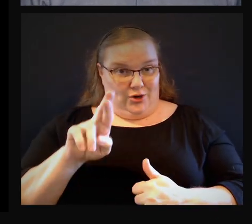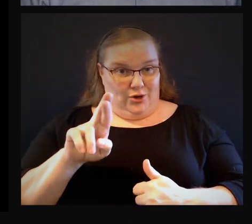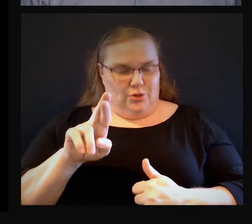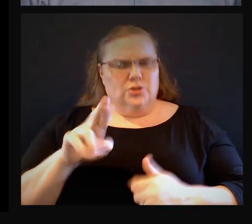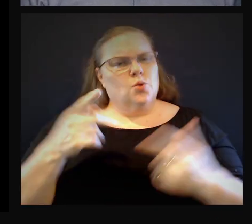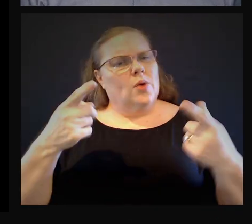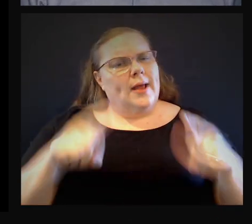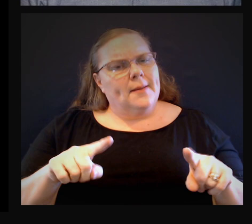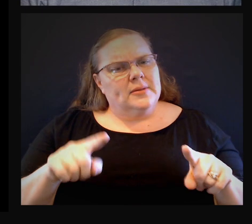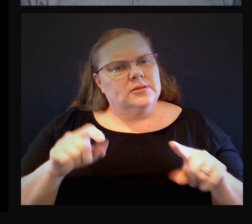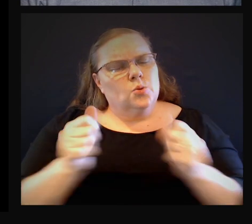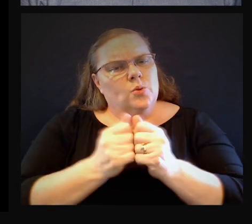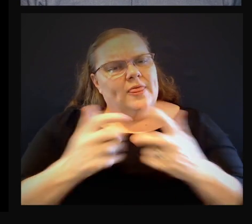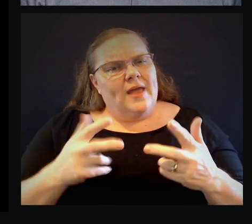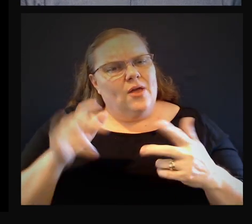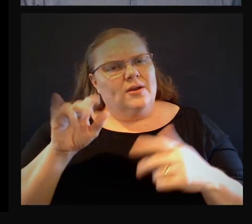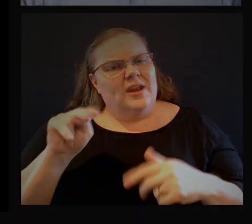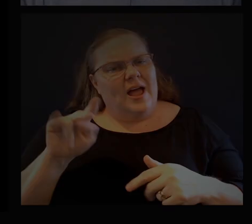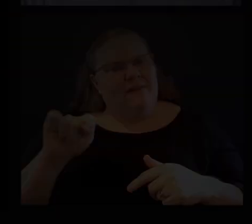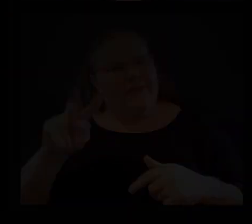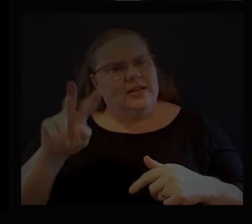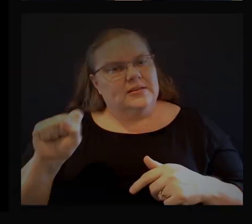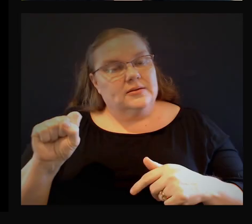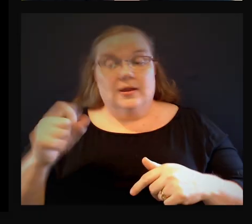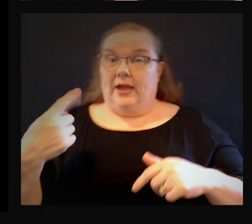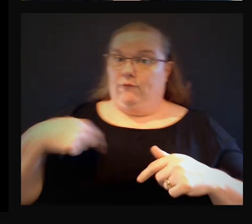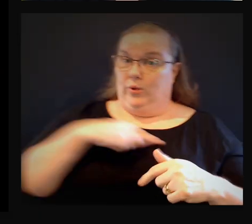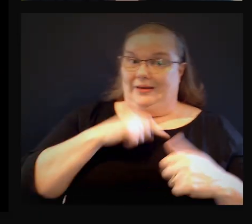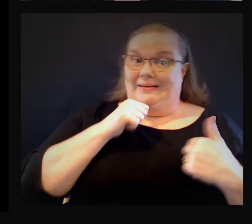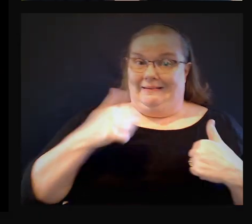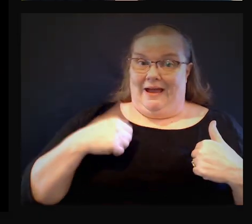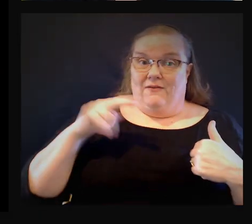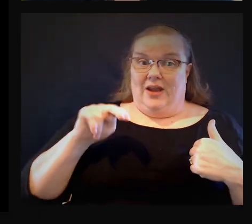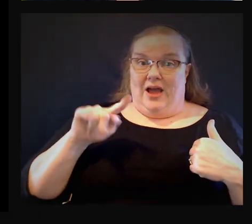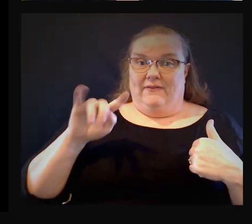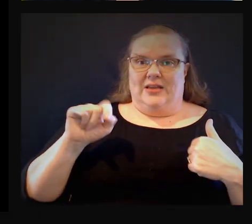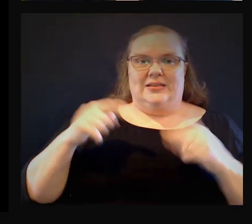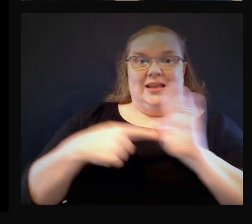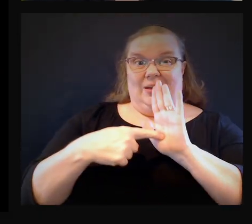So what would happen without Natvis? If we didn't have Natvis, this would be displayed instead.